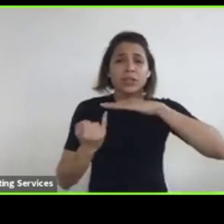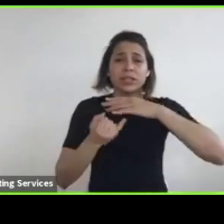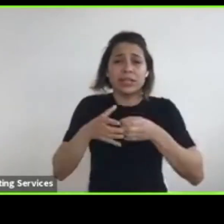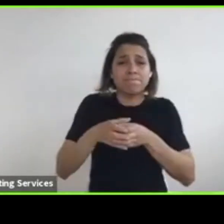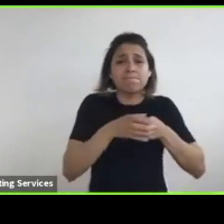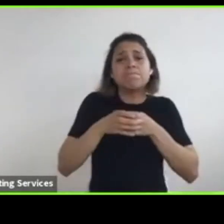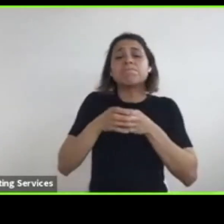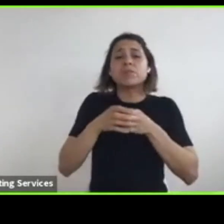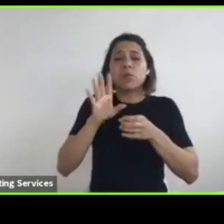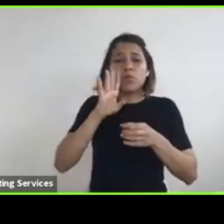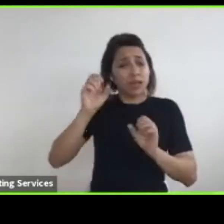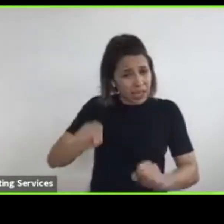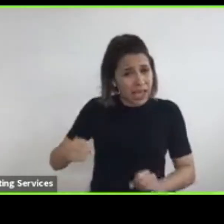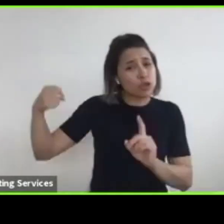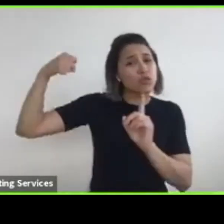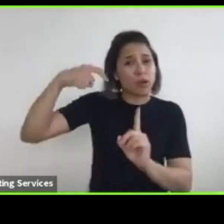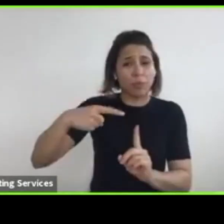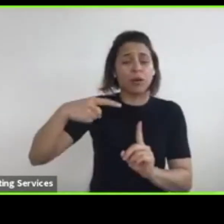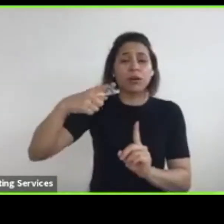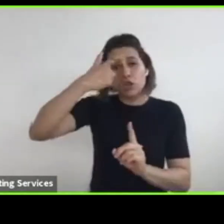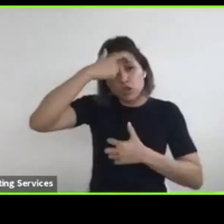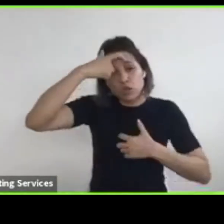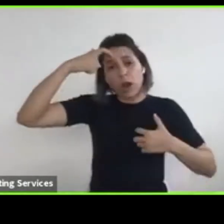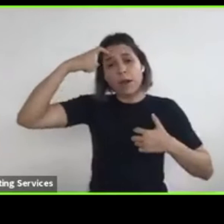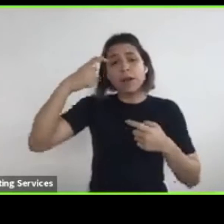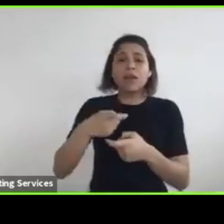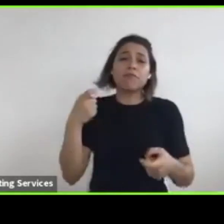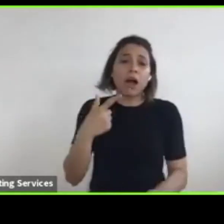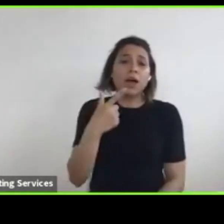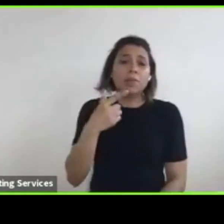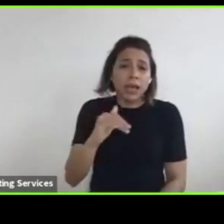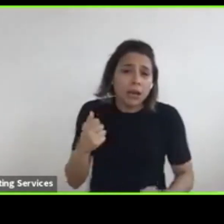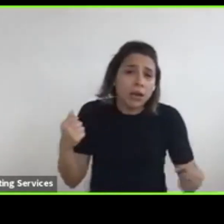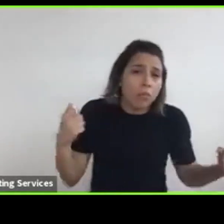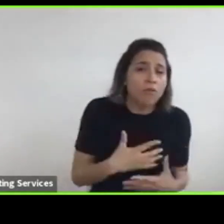HOMOPHOBIA, ABLEISM, AND IN THE WORST CASES ARE EXAMPLES OF SUCH. LET US HONOR WHAT